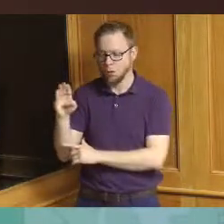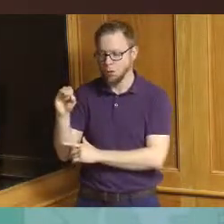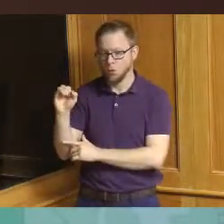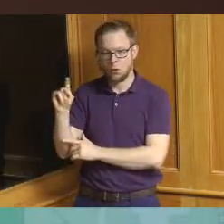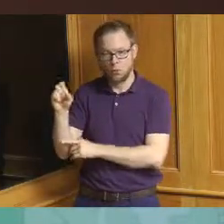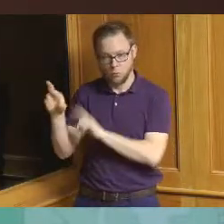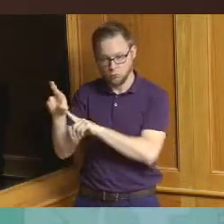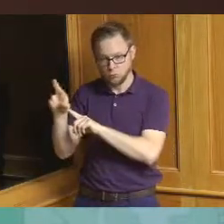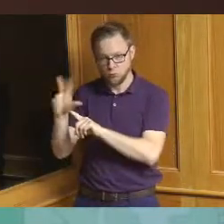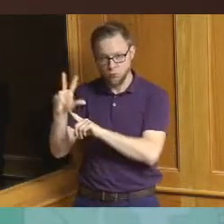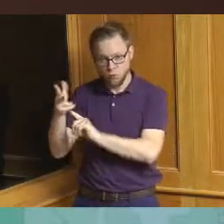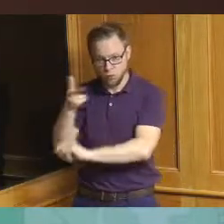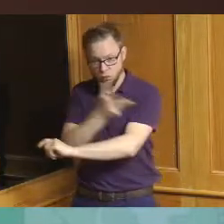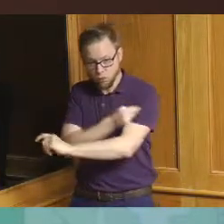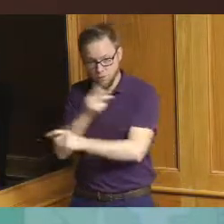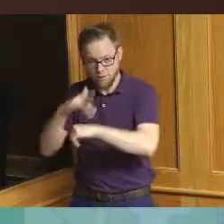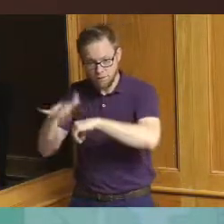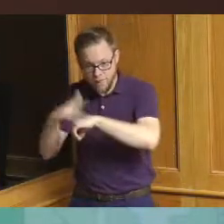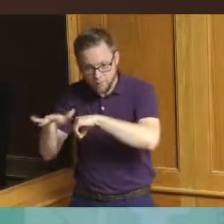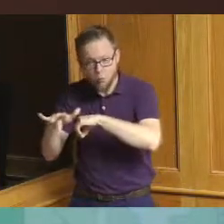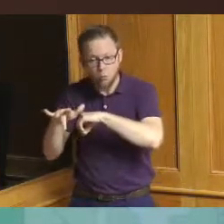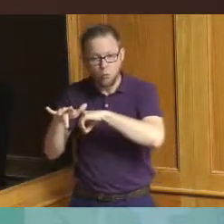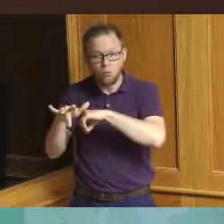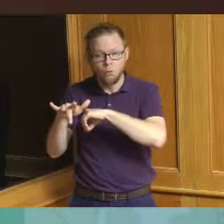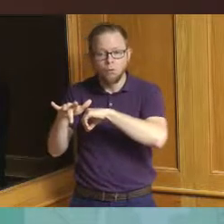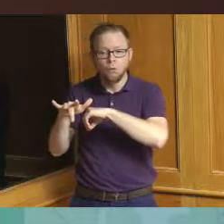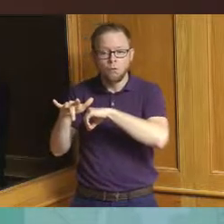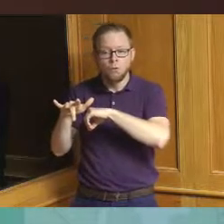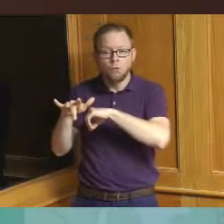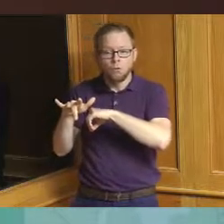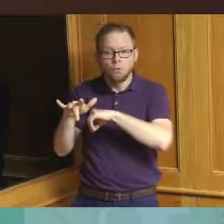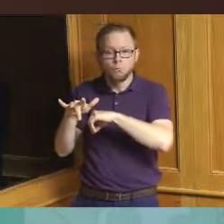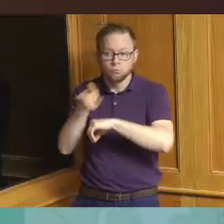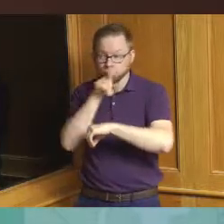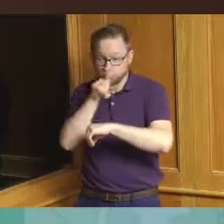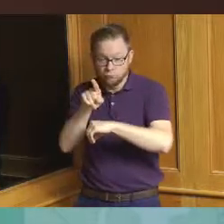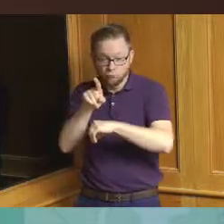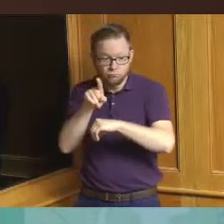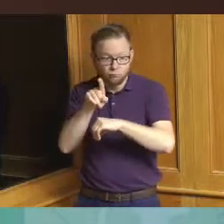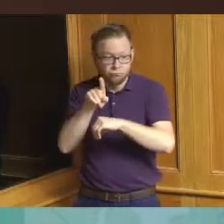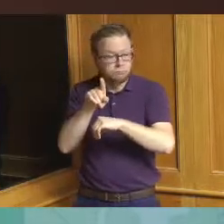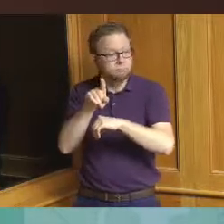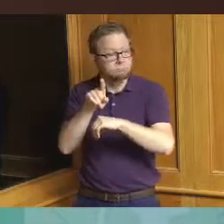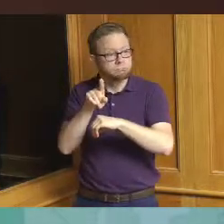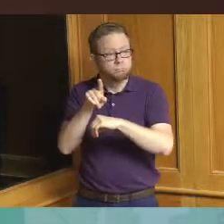and the only eligibility requirements today for a booster shot remains age eligibility if you're